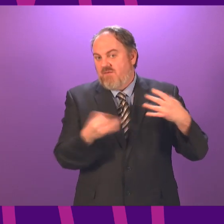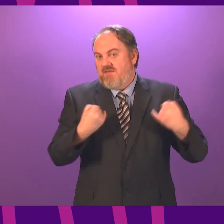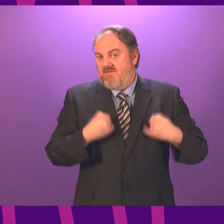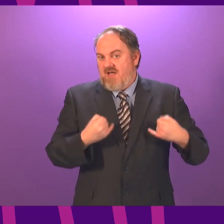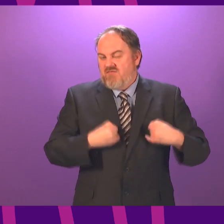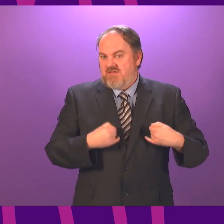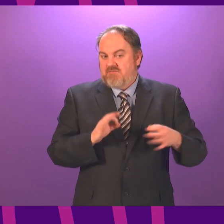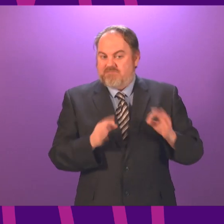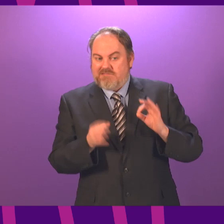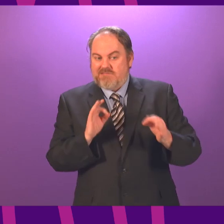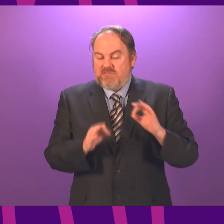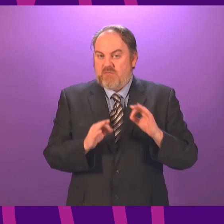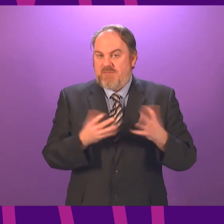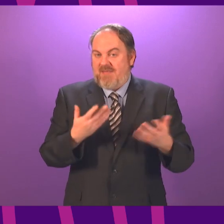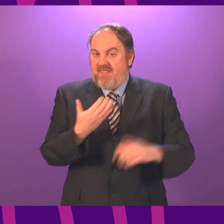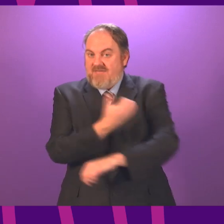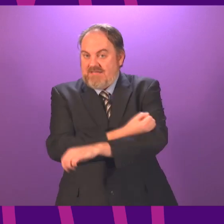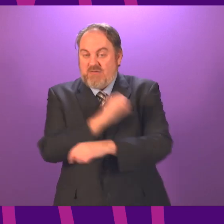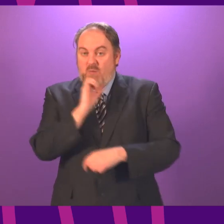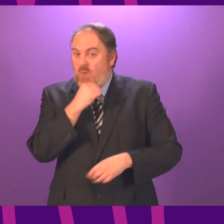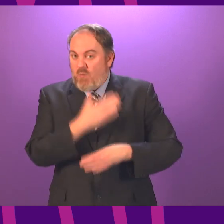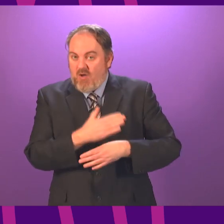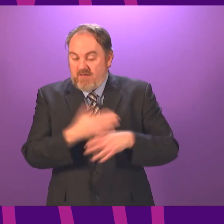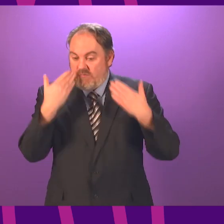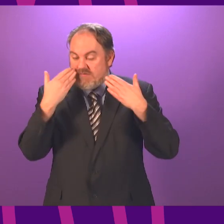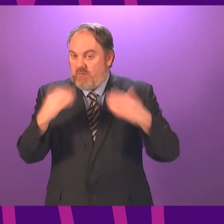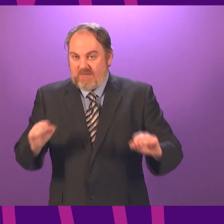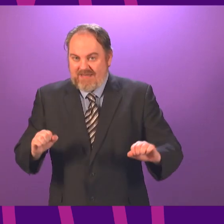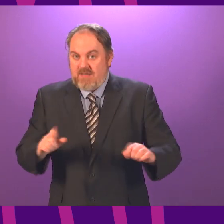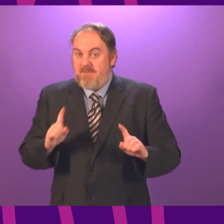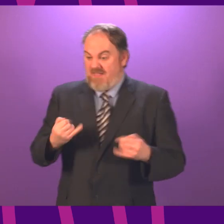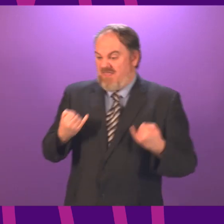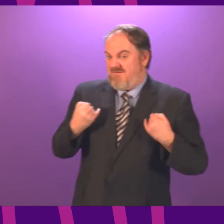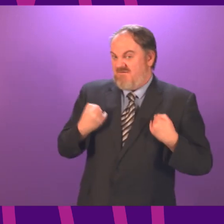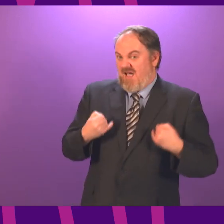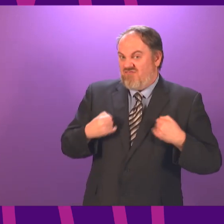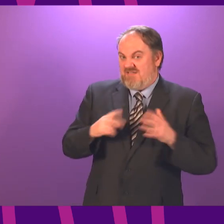and we need to make sure that we do not open up while the virus is still hovering and simmering